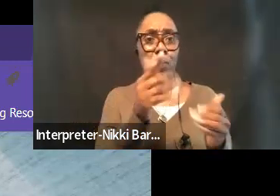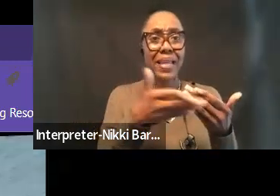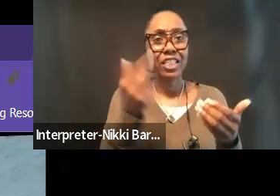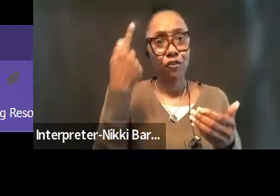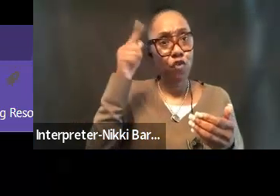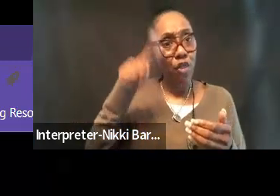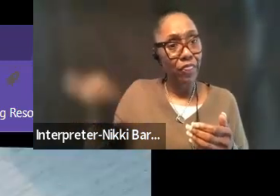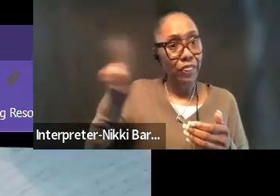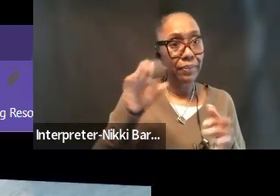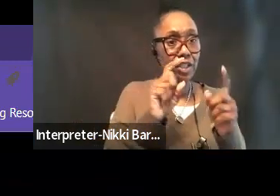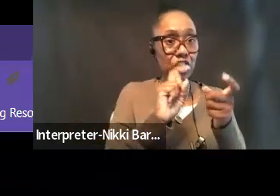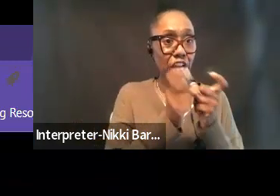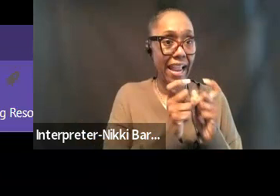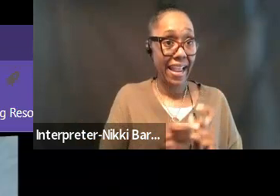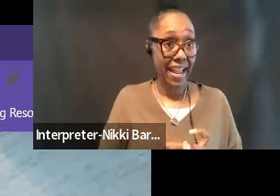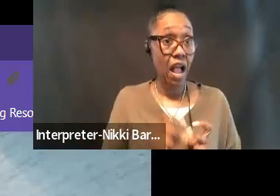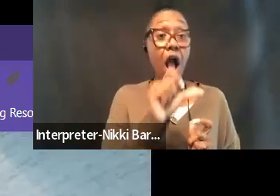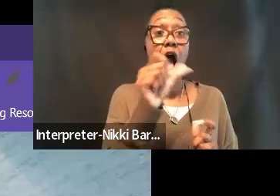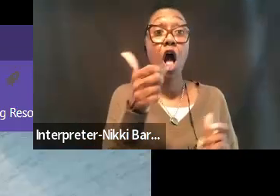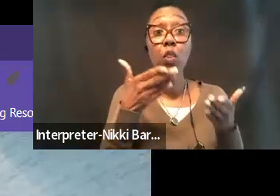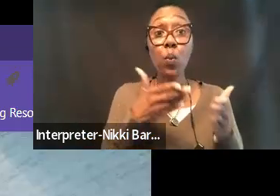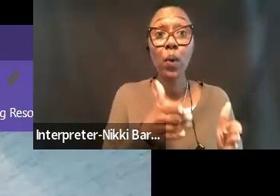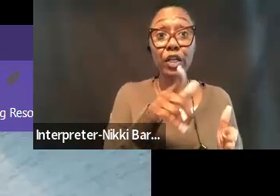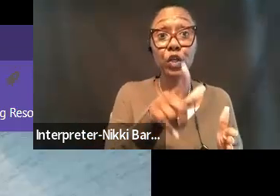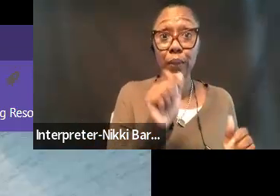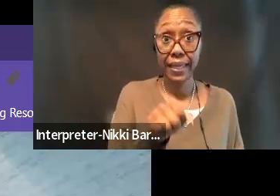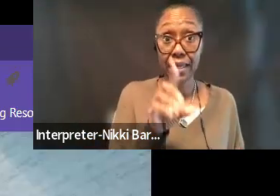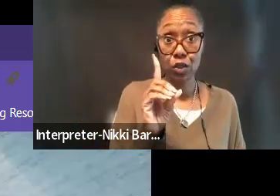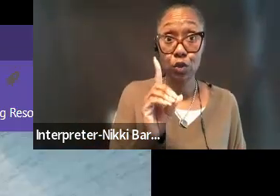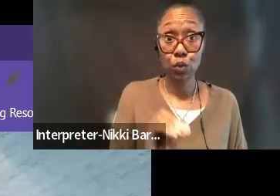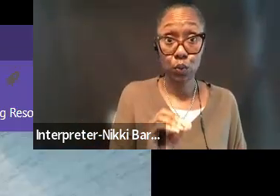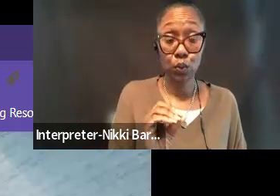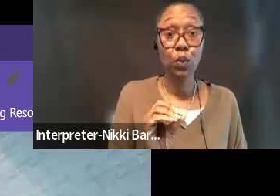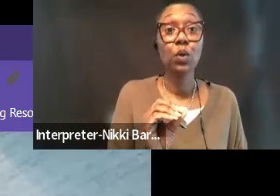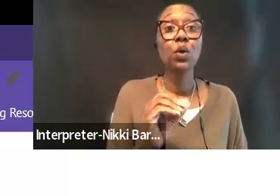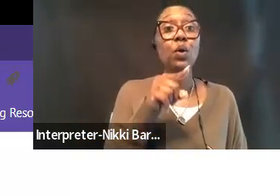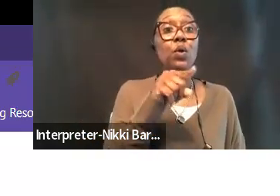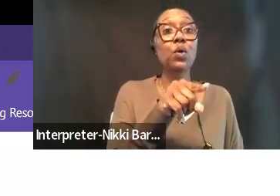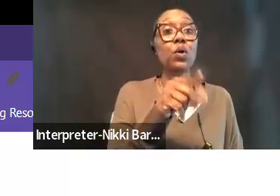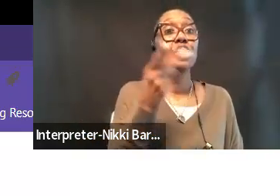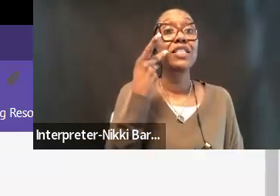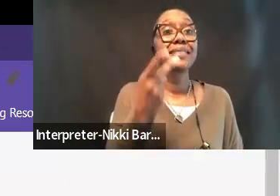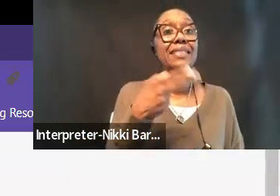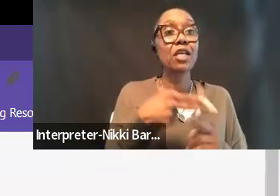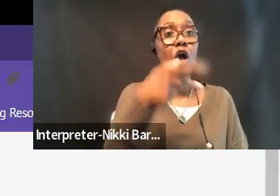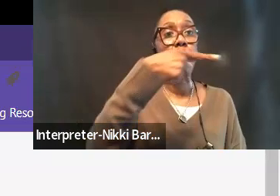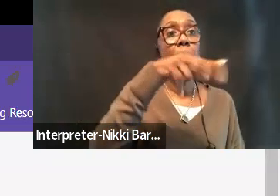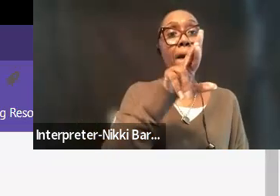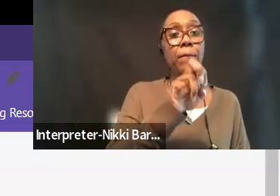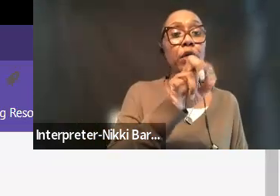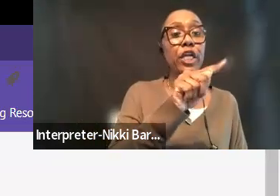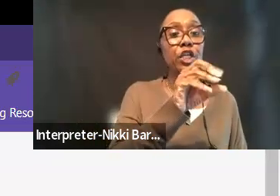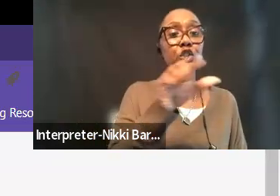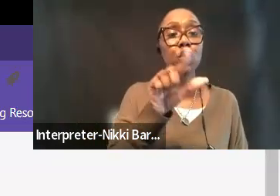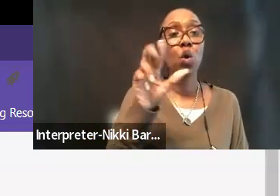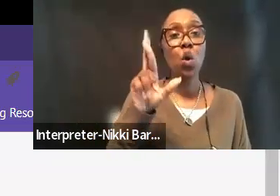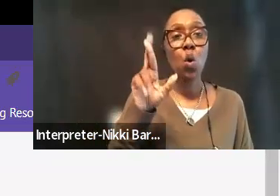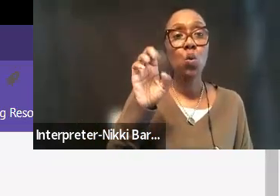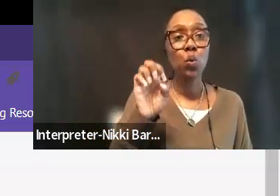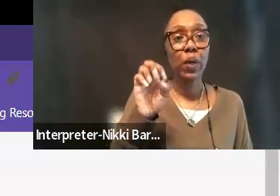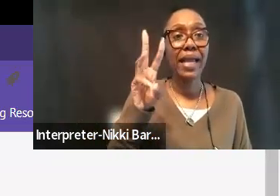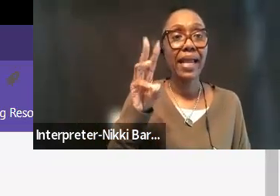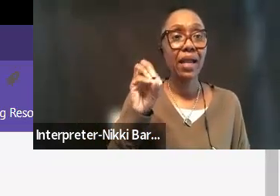Another thing you can do to simplify, text is use the free tool, And so this tool will change.